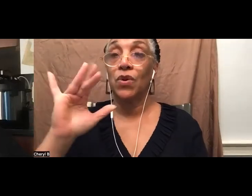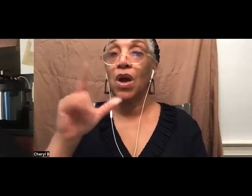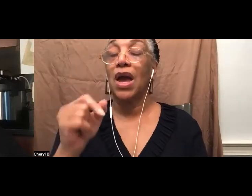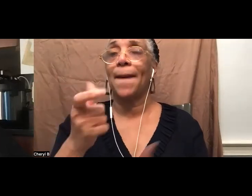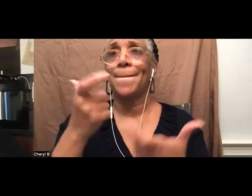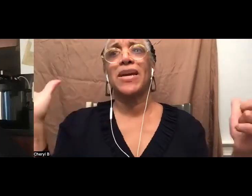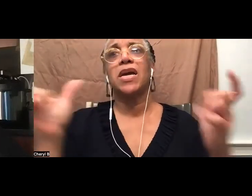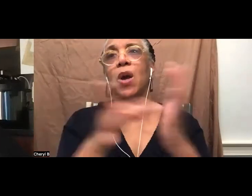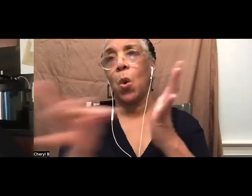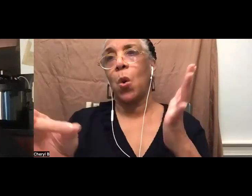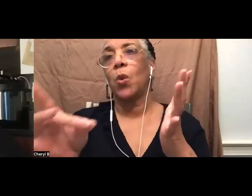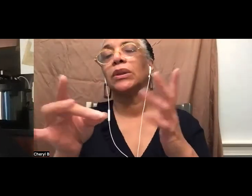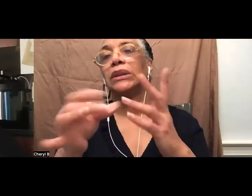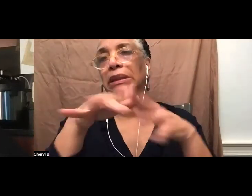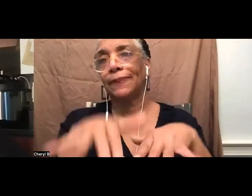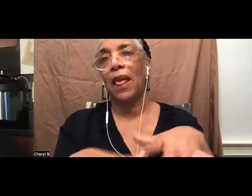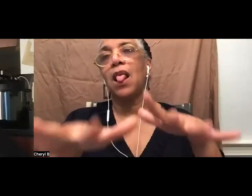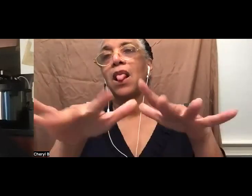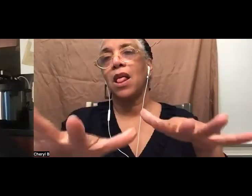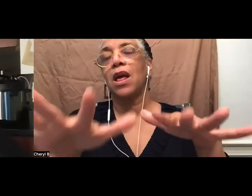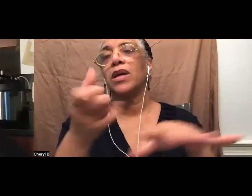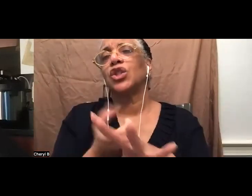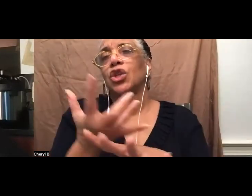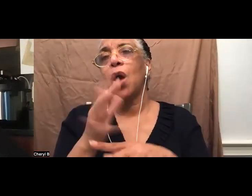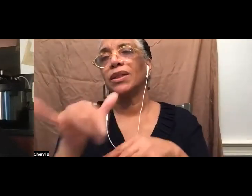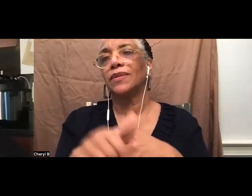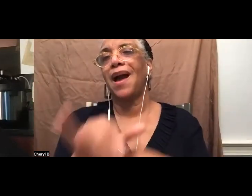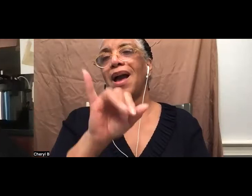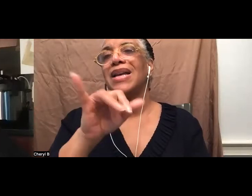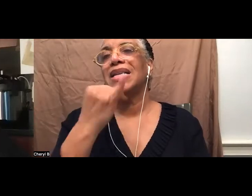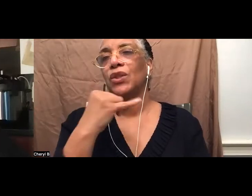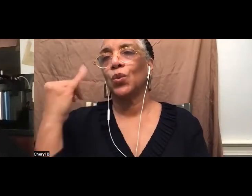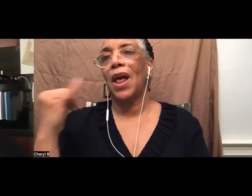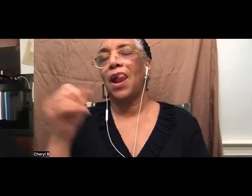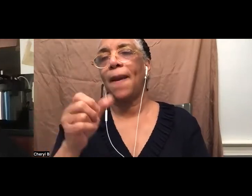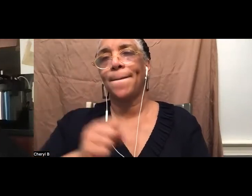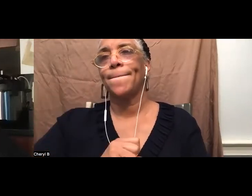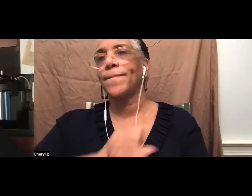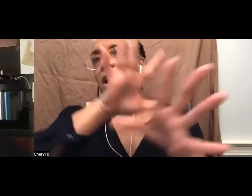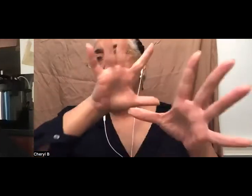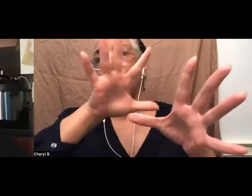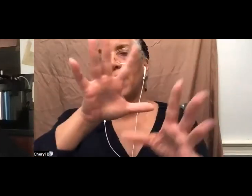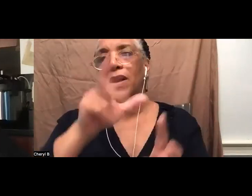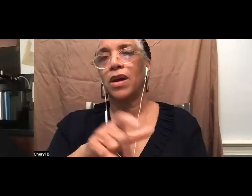that was caused by Israeli bombing that sent an oil slick traveling up the coast of Lebanon to Syria